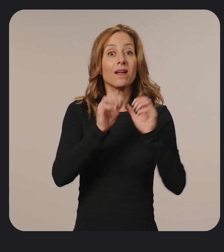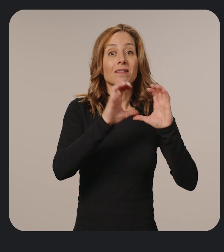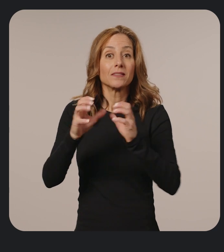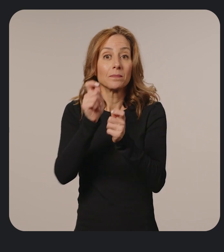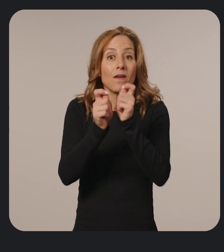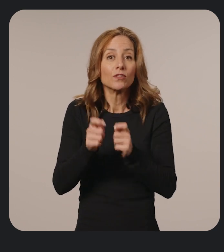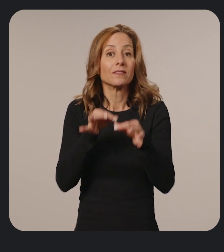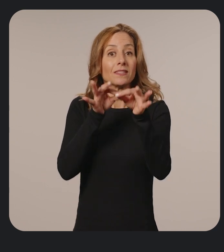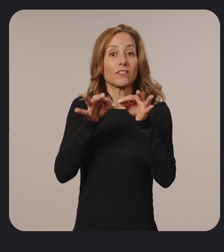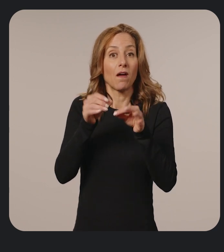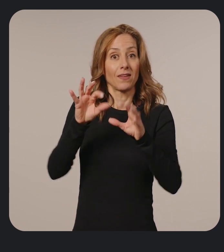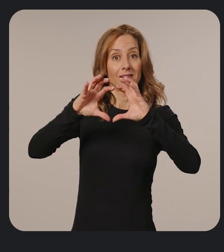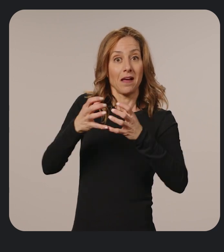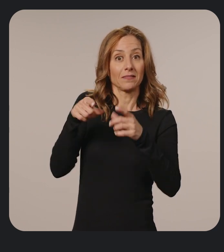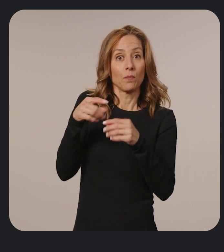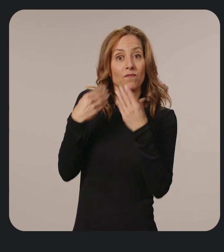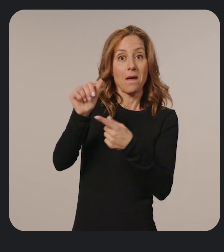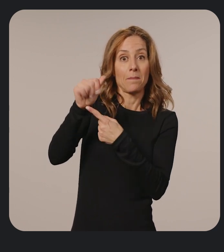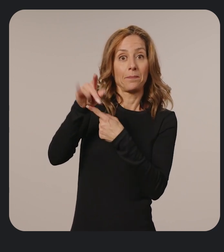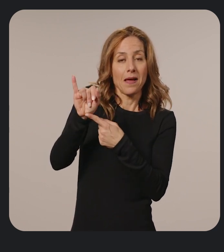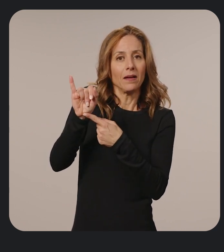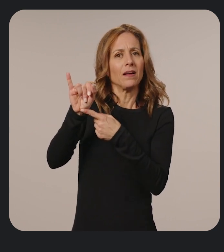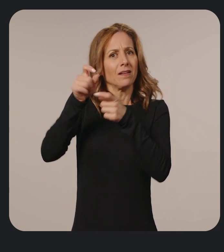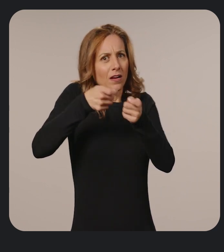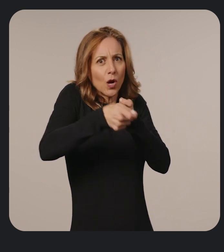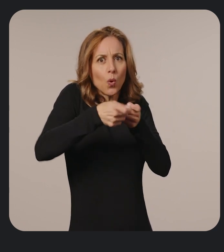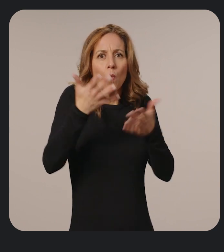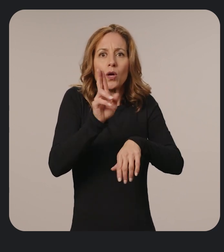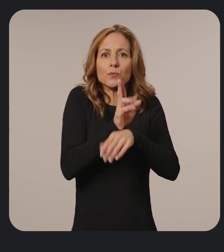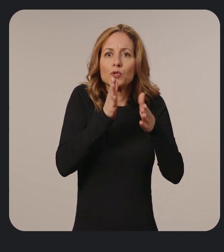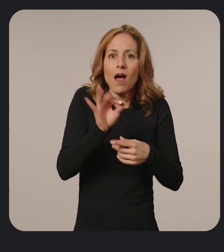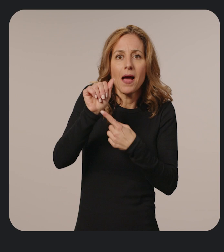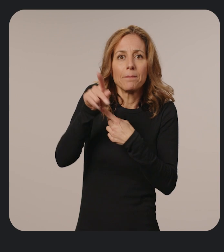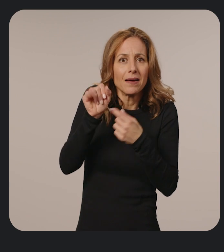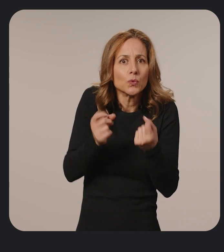With class modifiers, the definition of a class that provides an API can control what